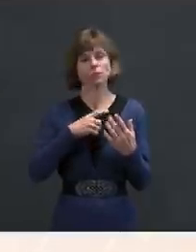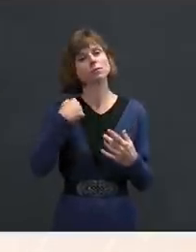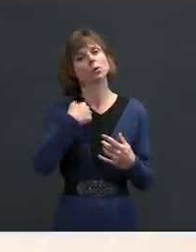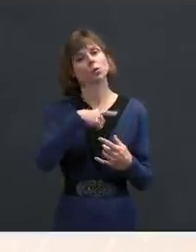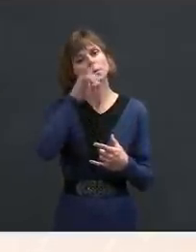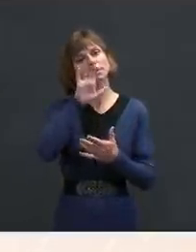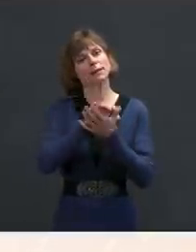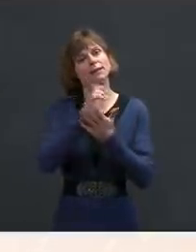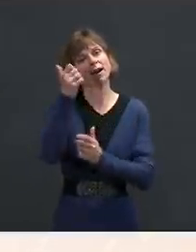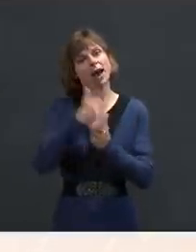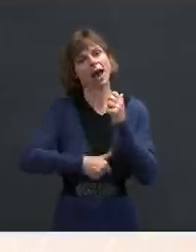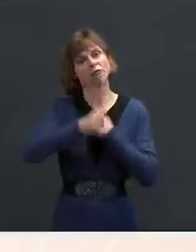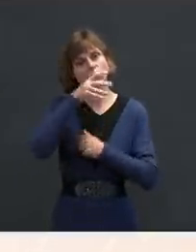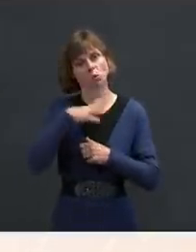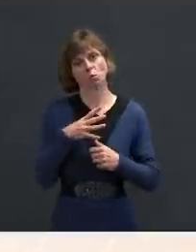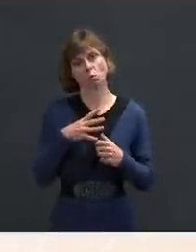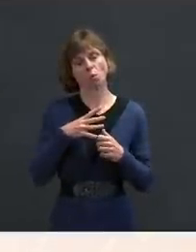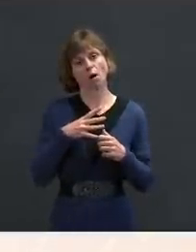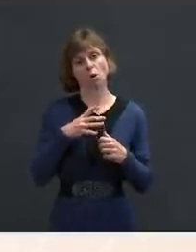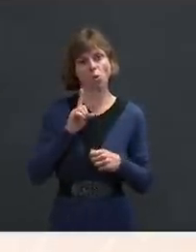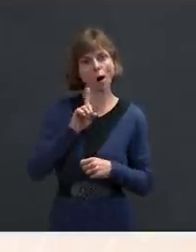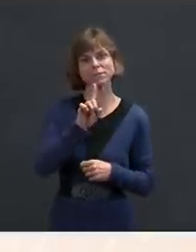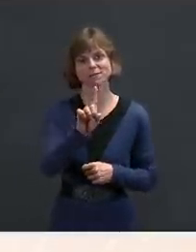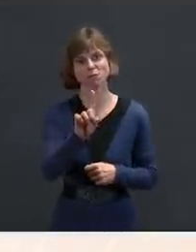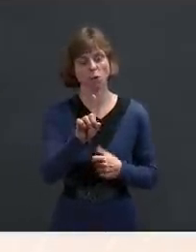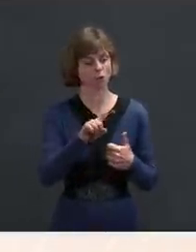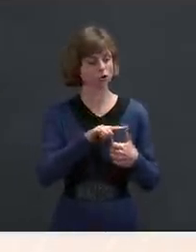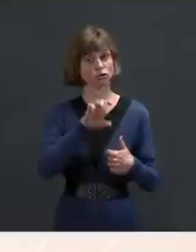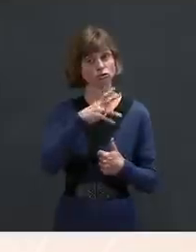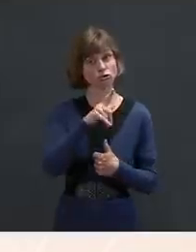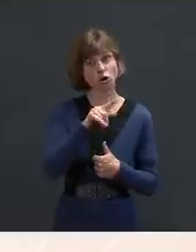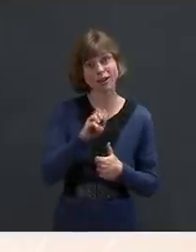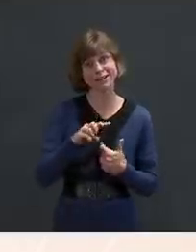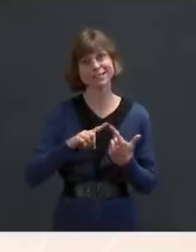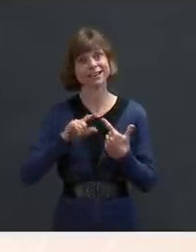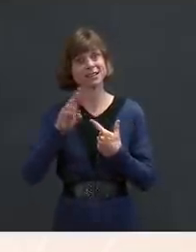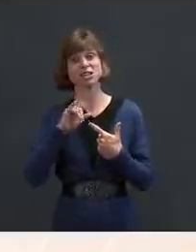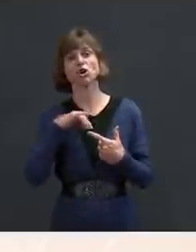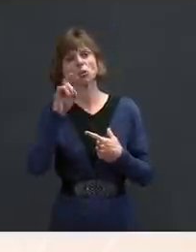Charlotte, Lindsey -- have -- should be treated with respect and dignity